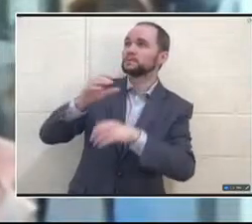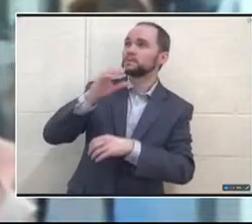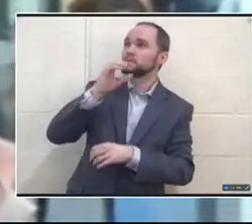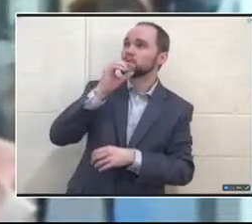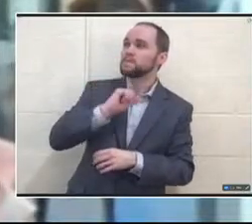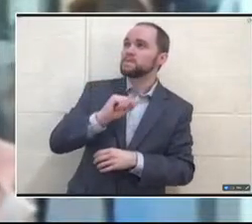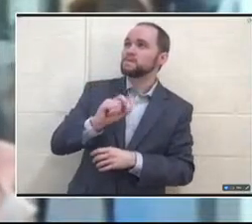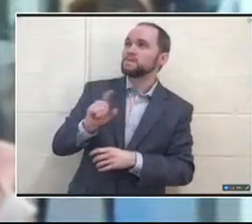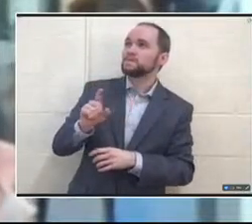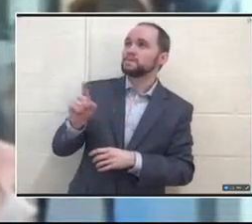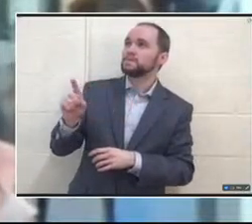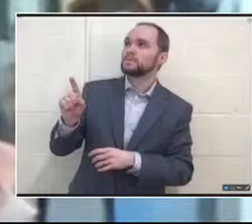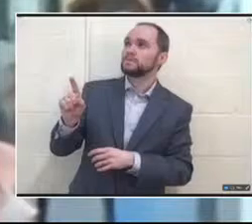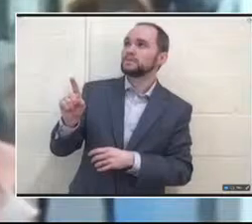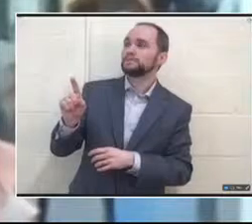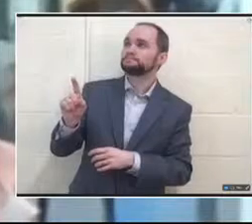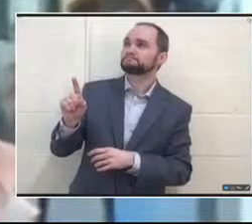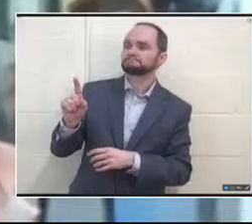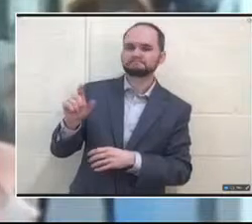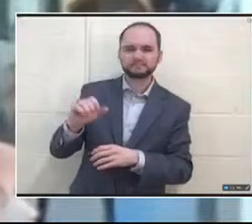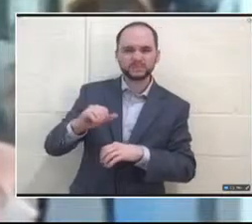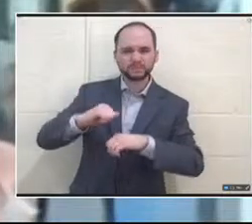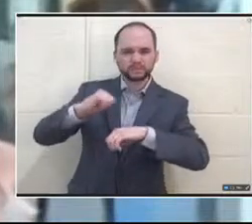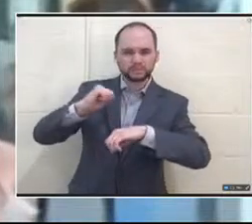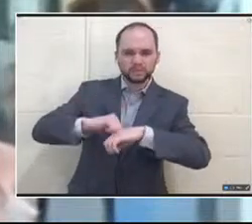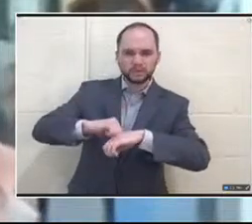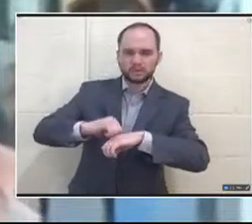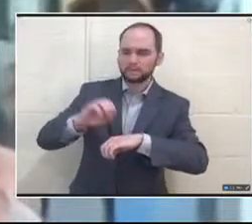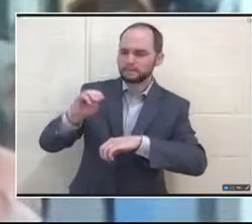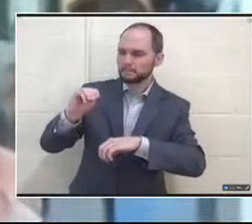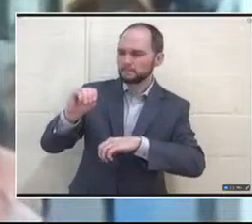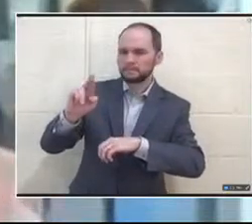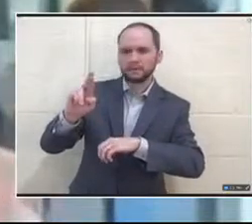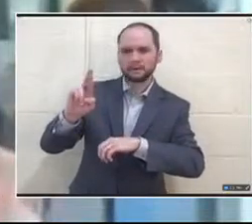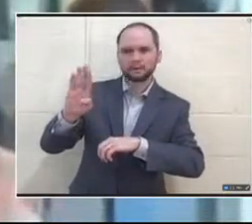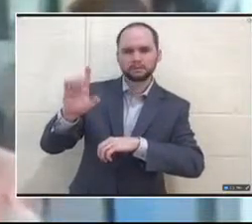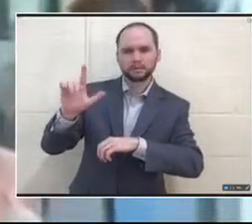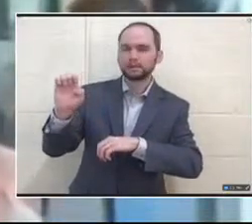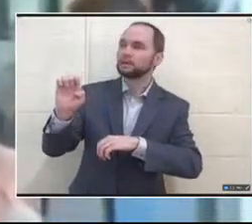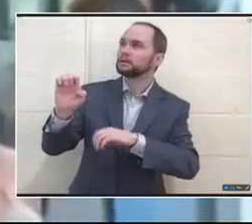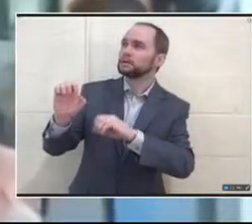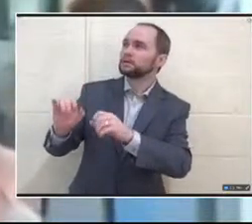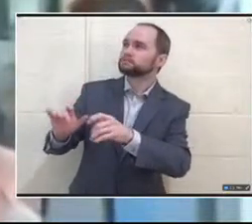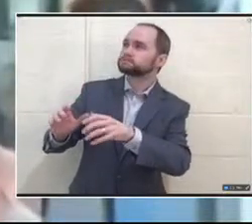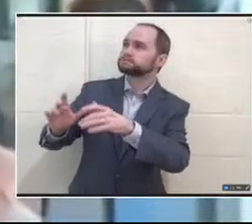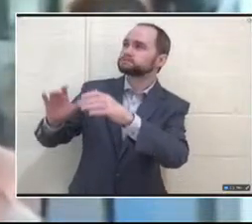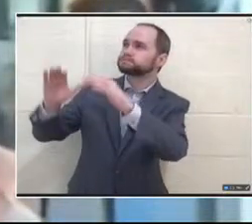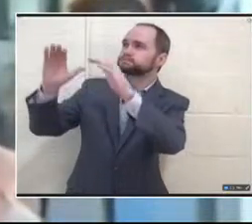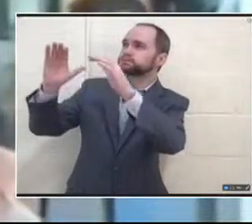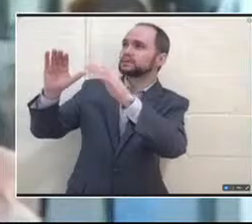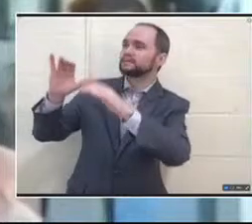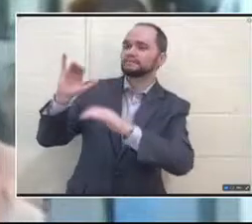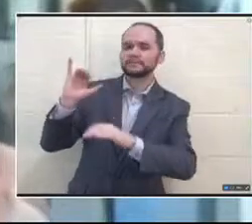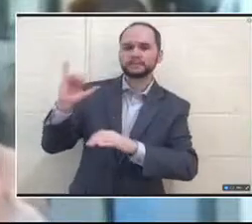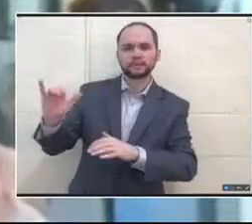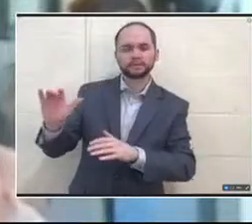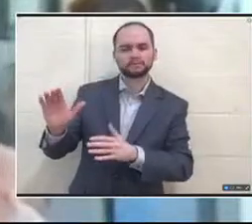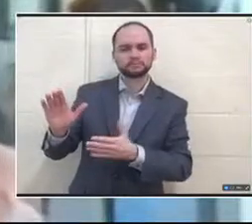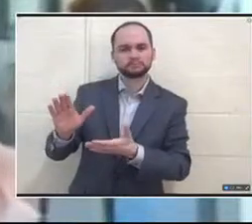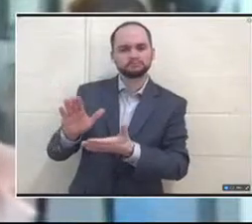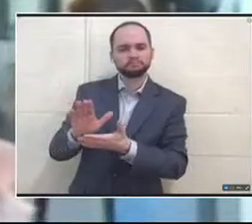sacred space was that of life‑changing moments for this country. Historic moments